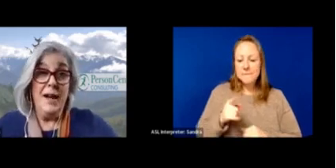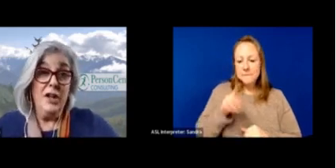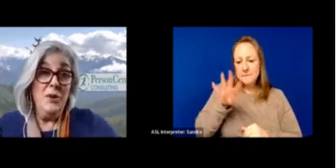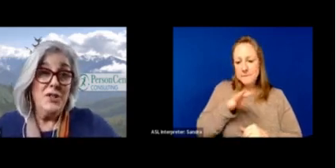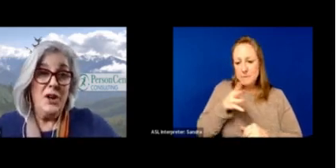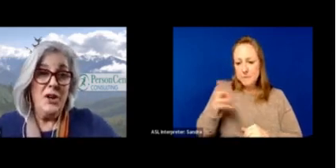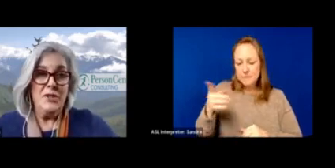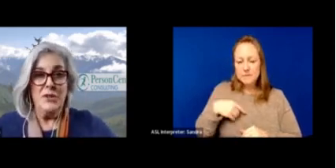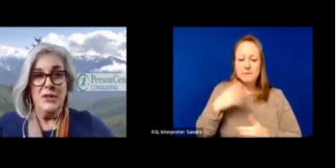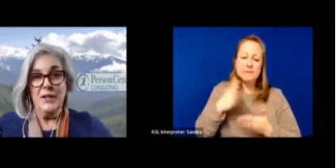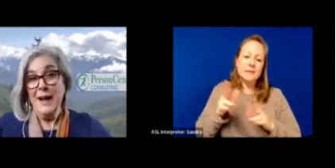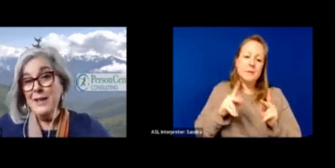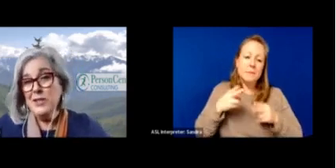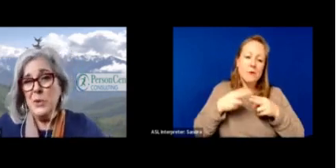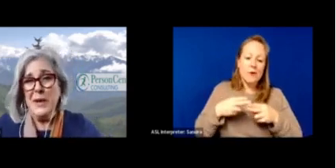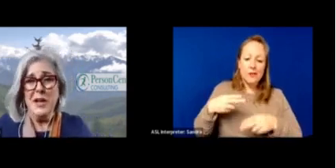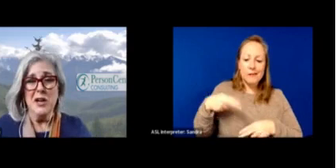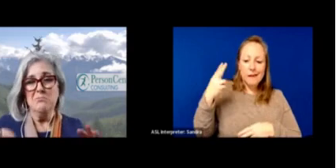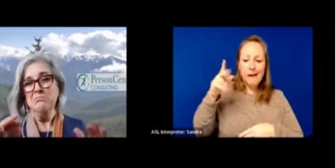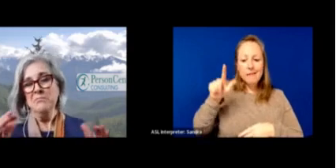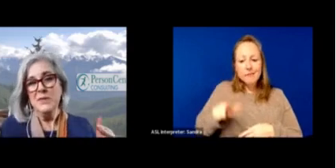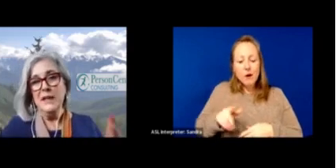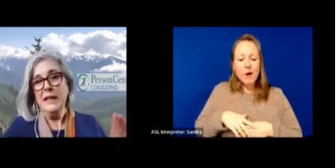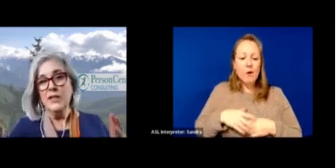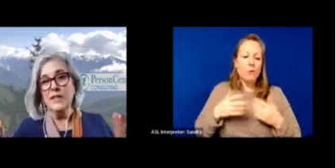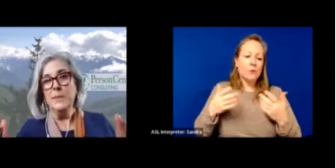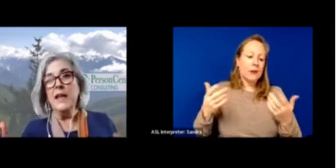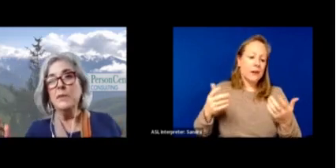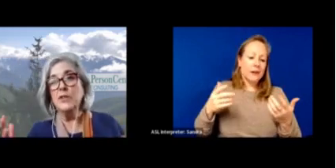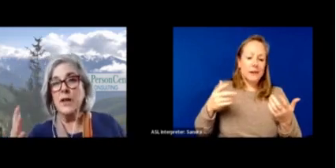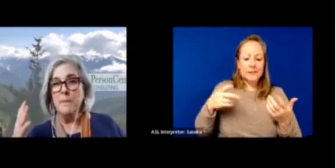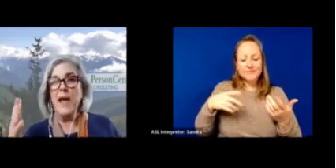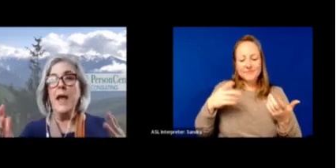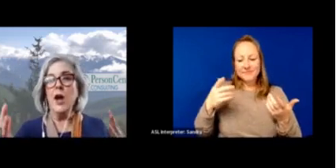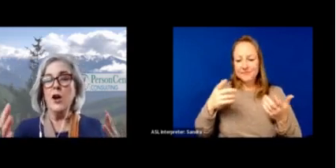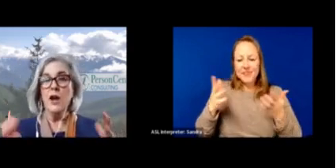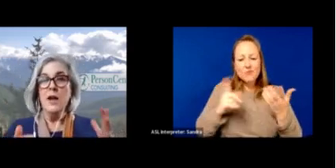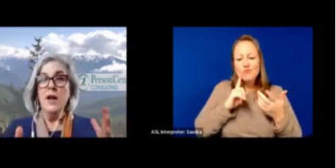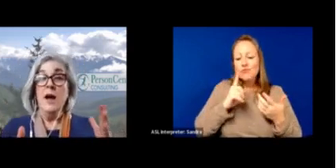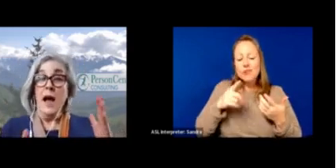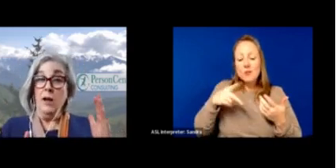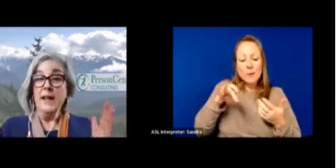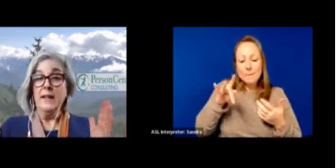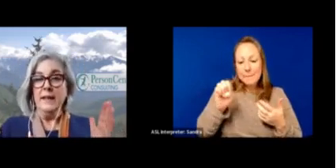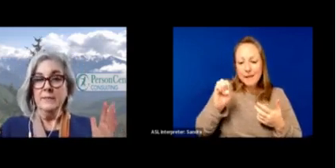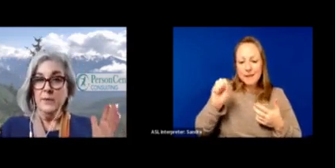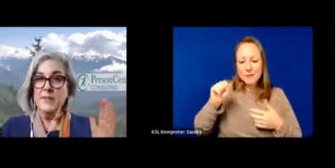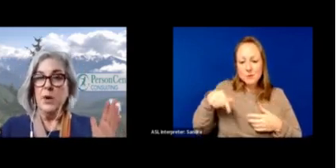a high low charge or catch square, really just being able to compare how likely what's the